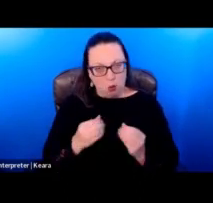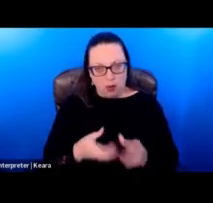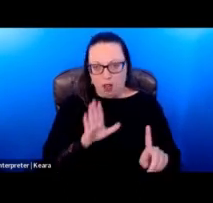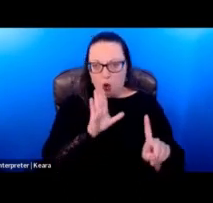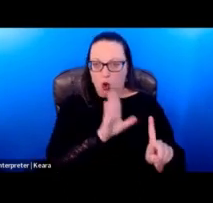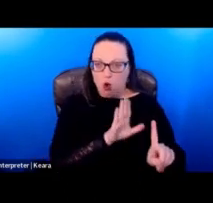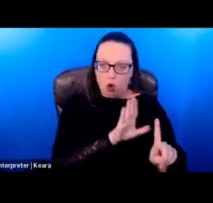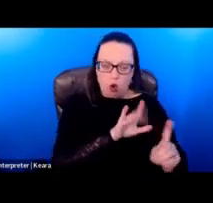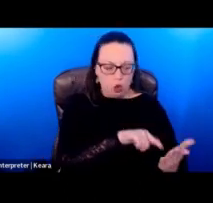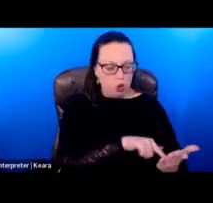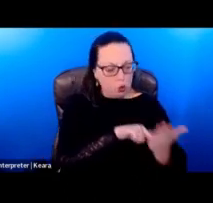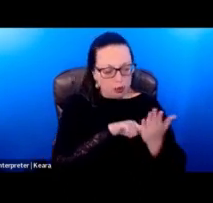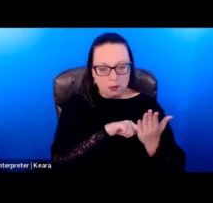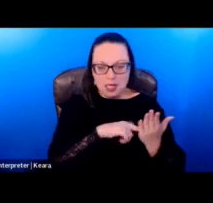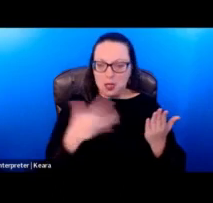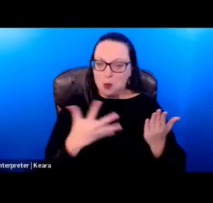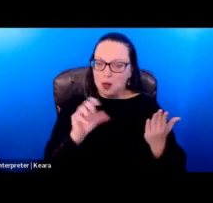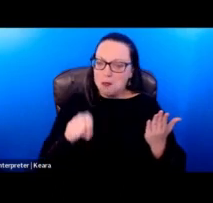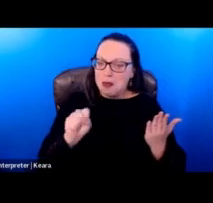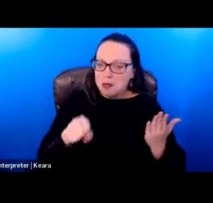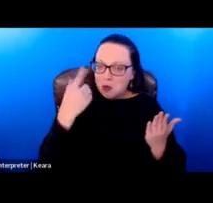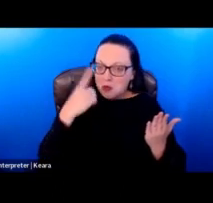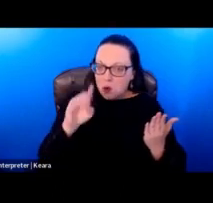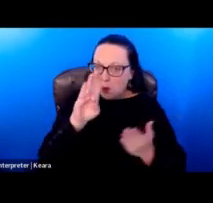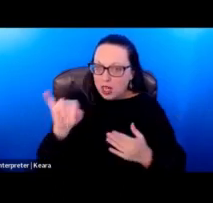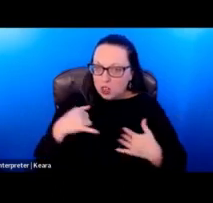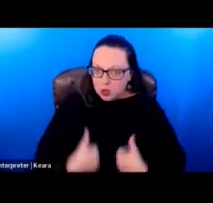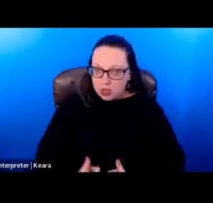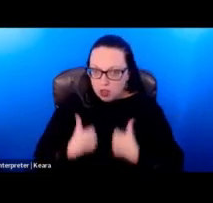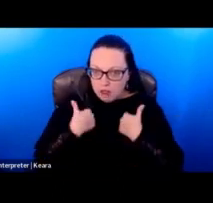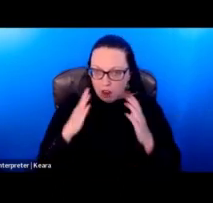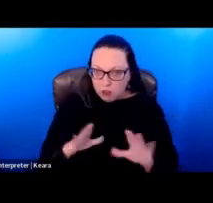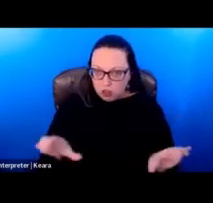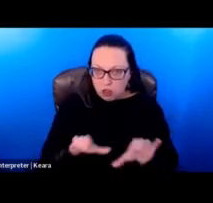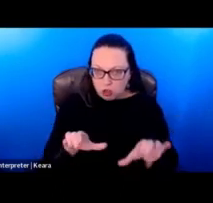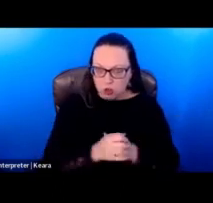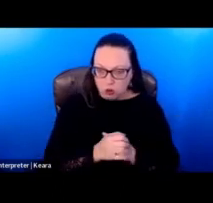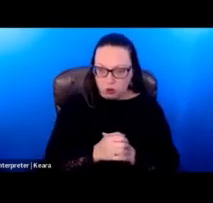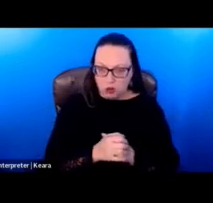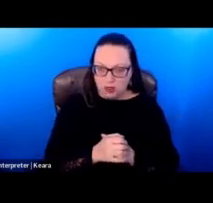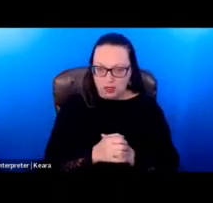showing me what is possible for brain injury survivors to do. And now that I'm, you know, long